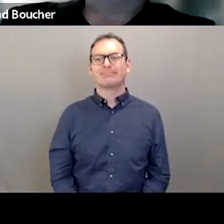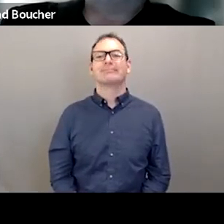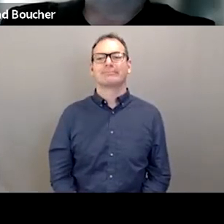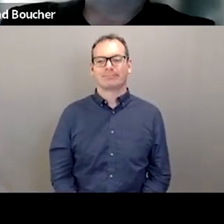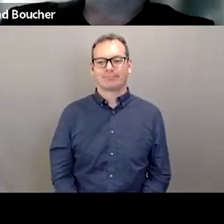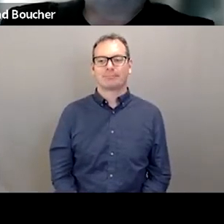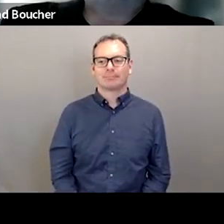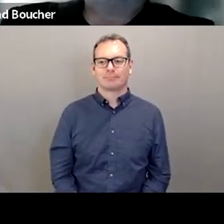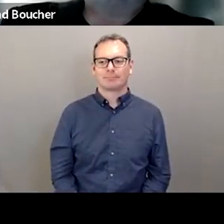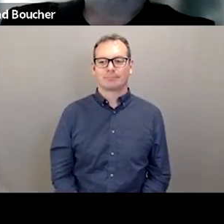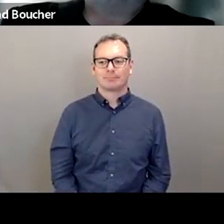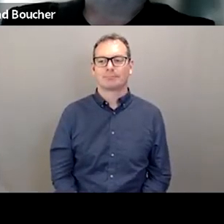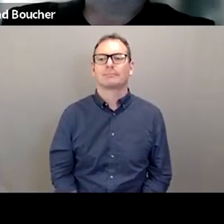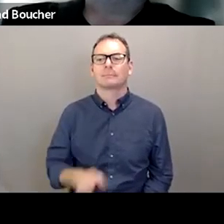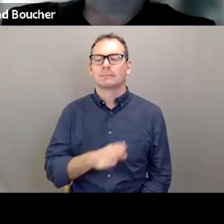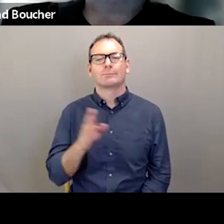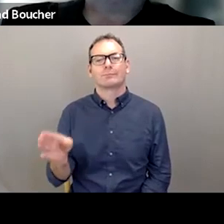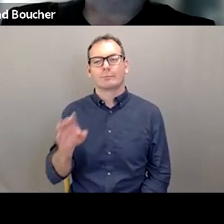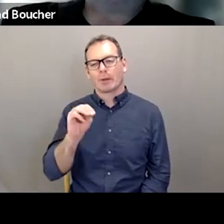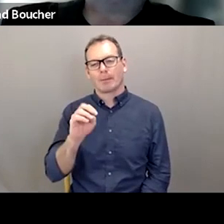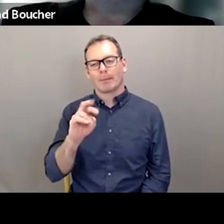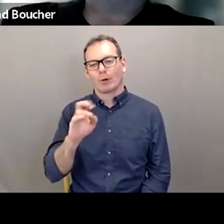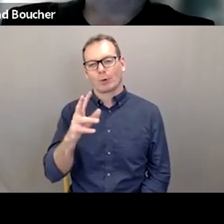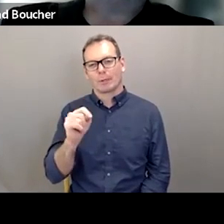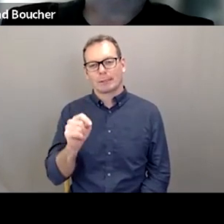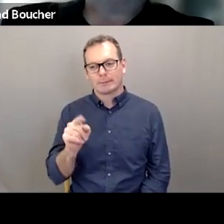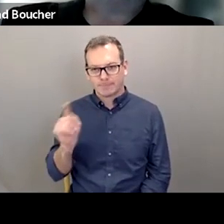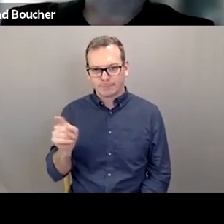it comes across in some of the vignettes as well that I’ve watched all the vignettes and they all